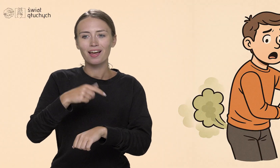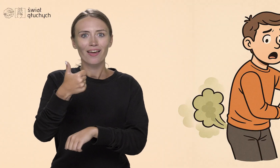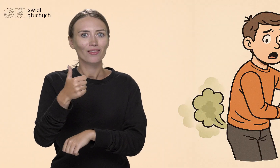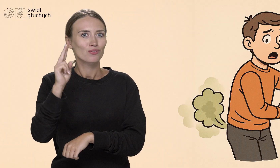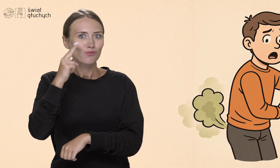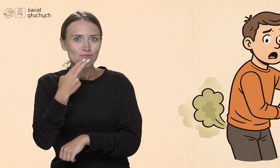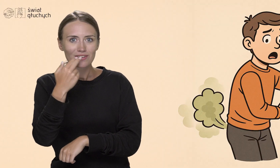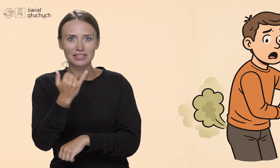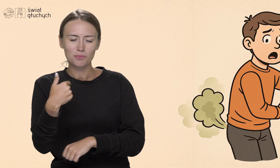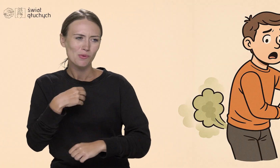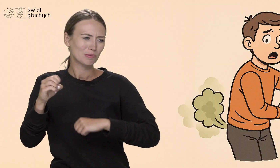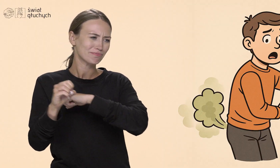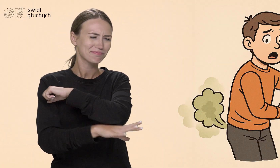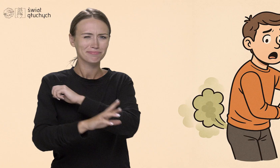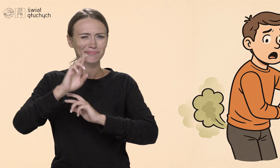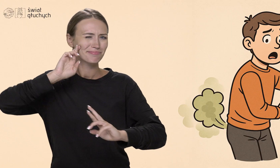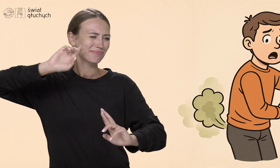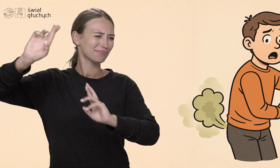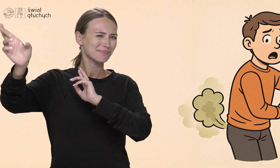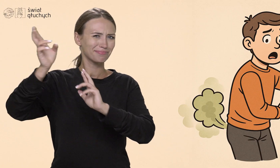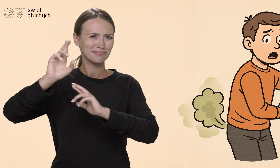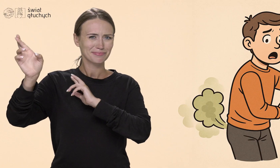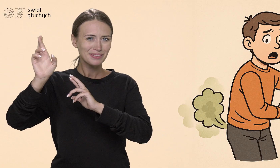one of the deaf children let out a loud fart.